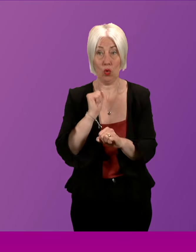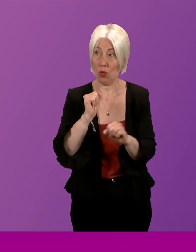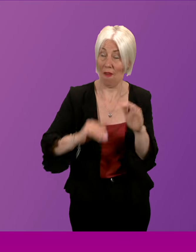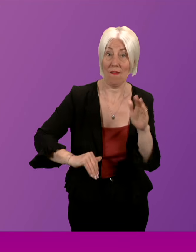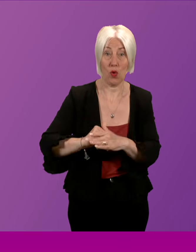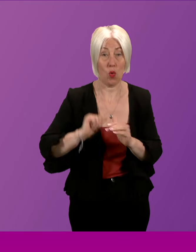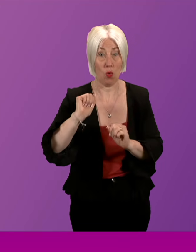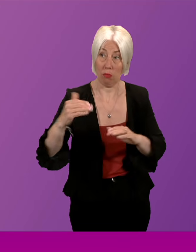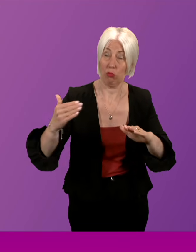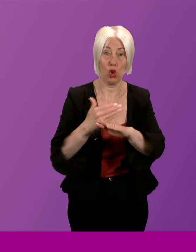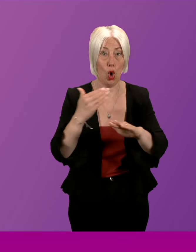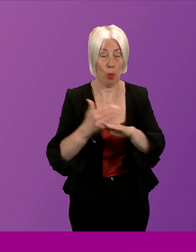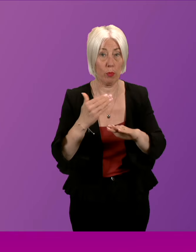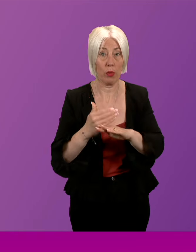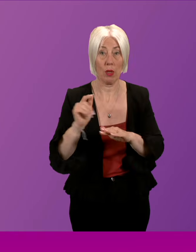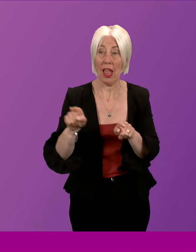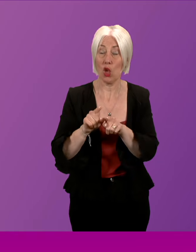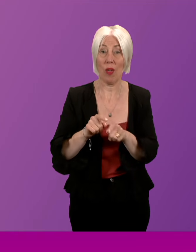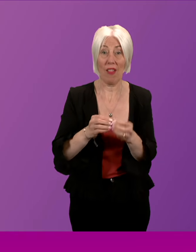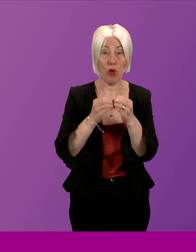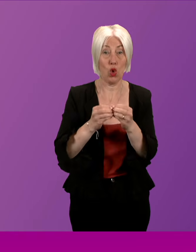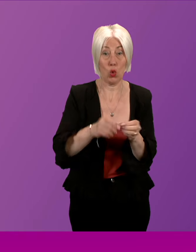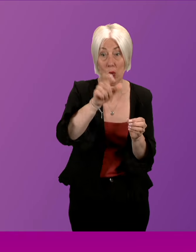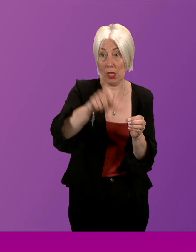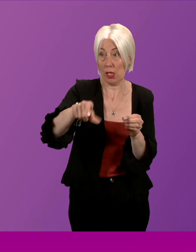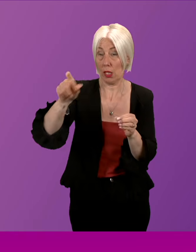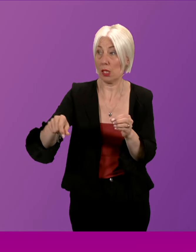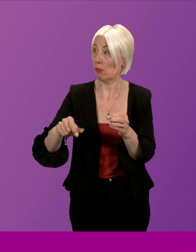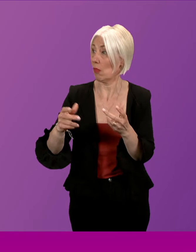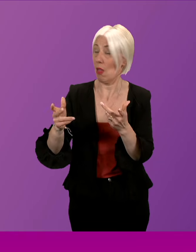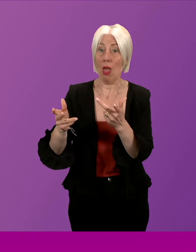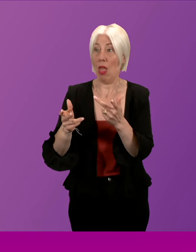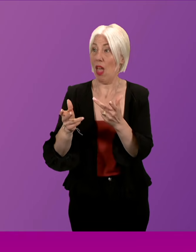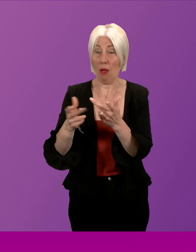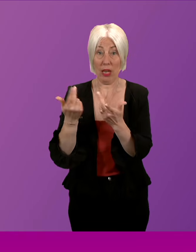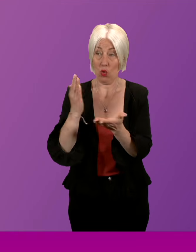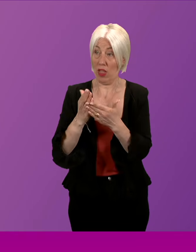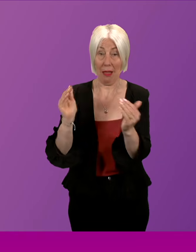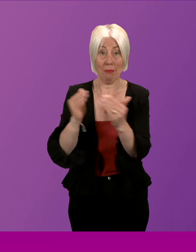their employment and the needs of students and academic interests can be met. Fundamentally,